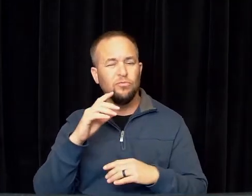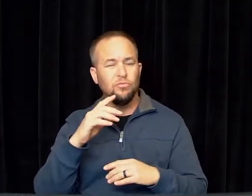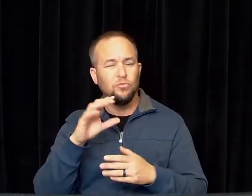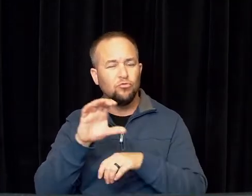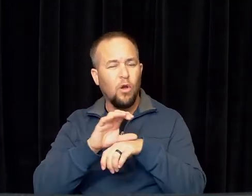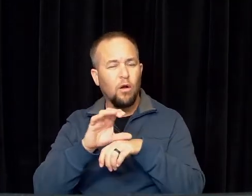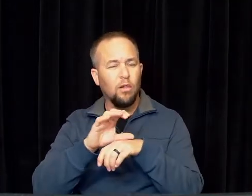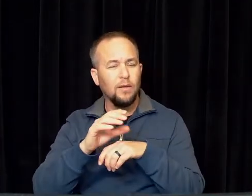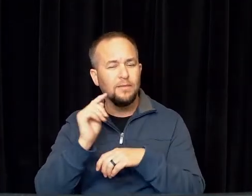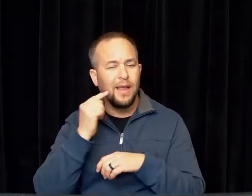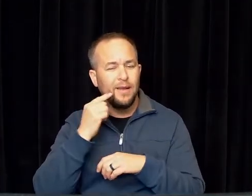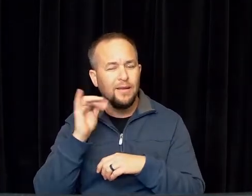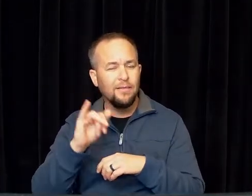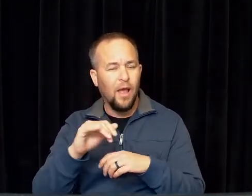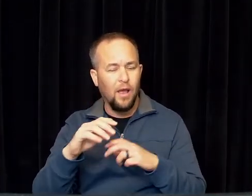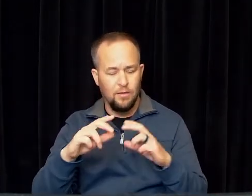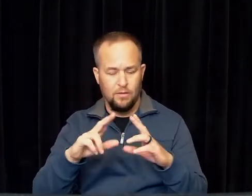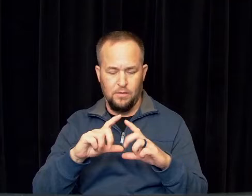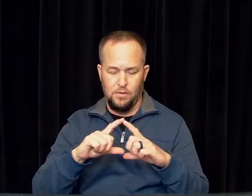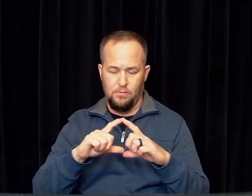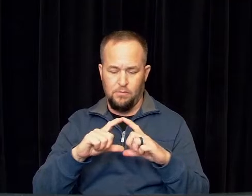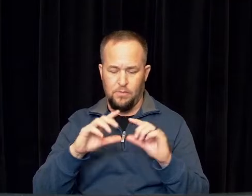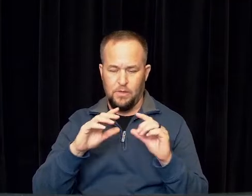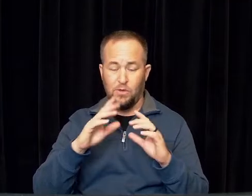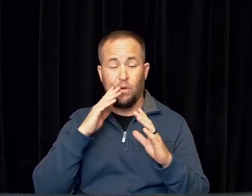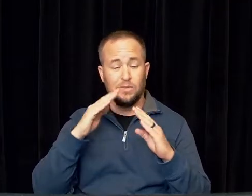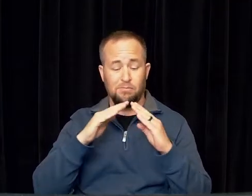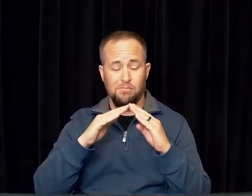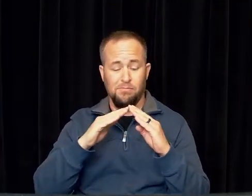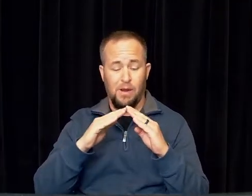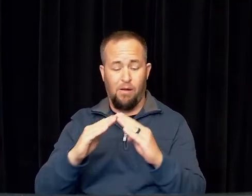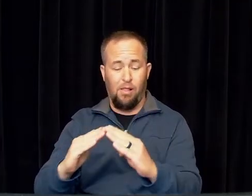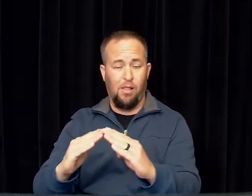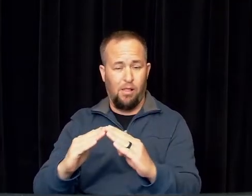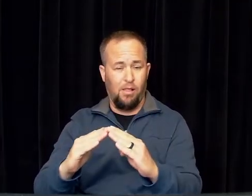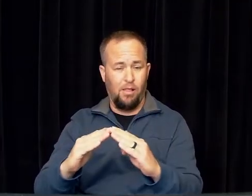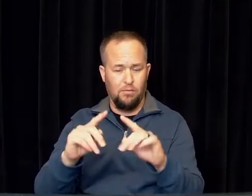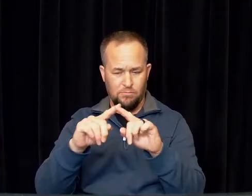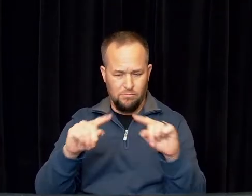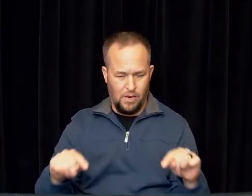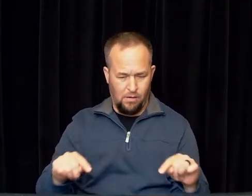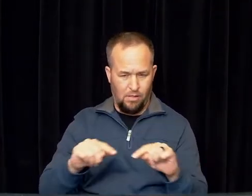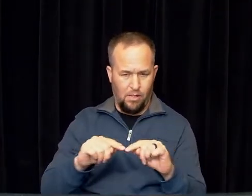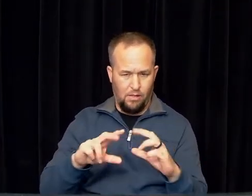This is the parallel part of triangles it's called a triangular prism and you name it based on the